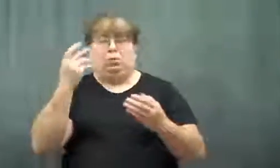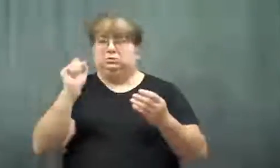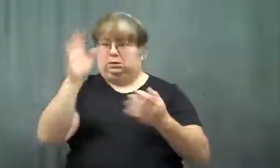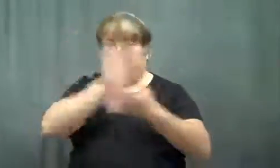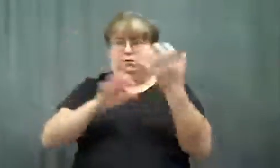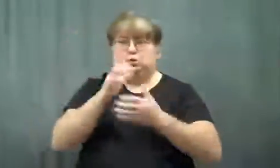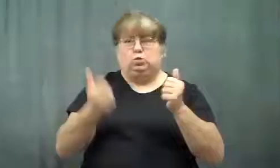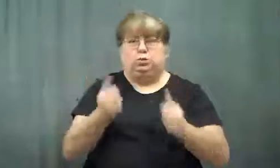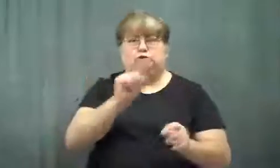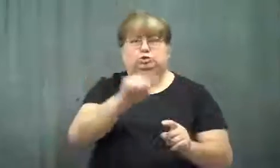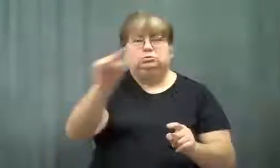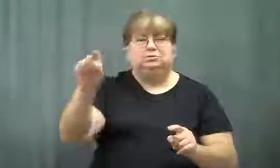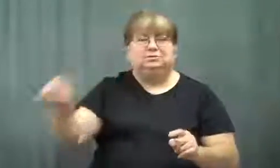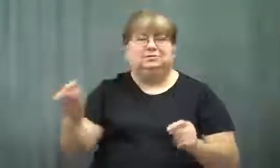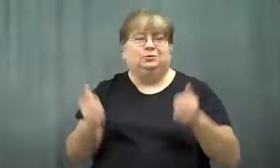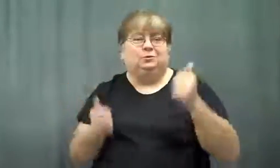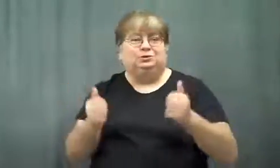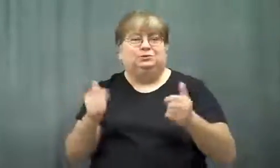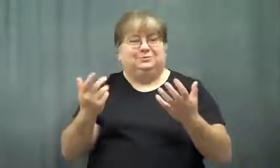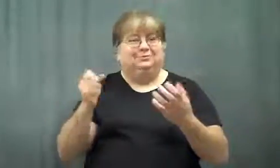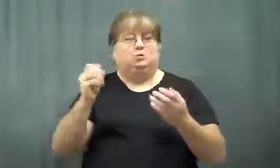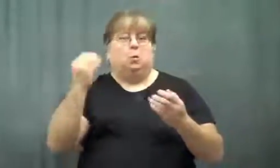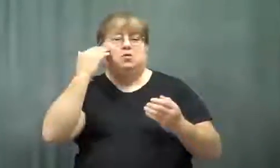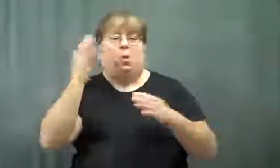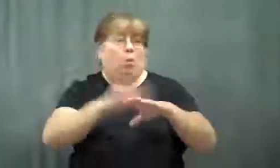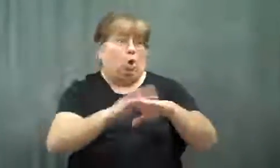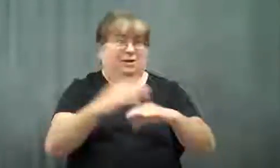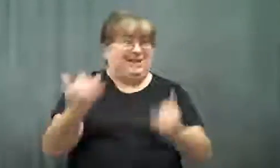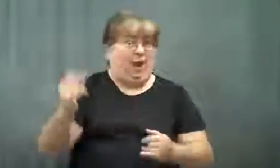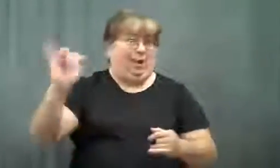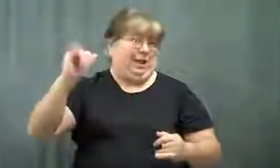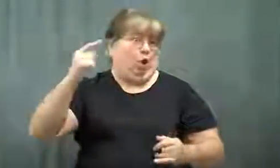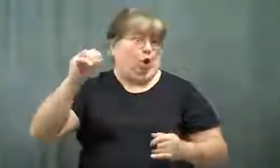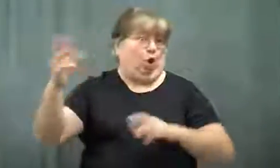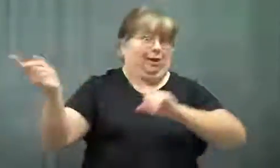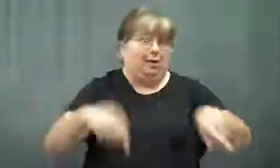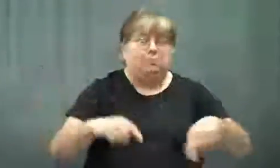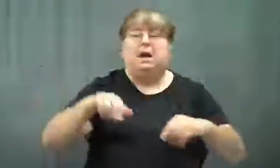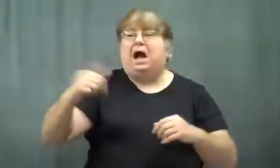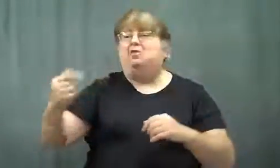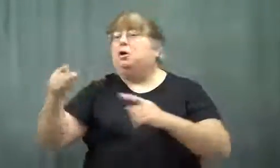To eliminate confusion. They could say Igor is coming